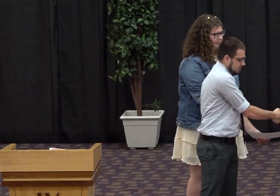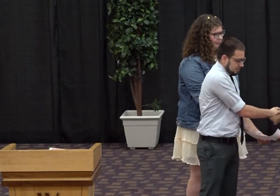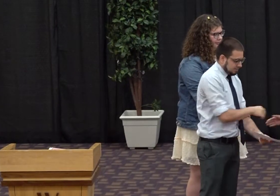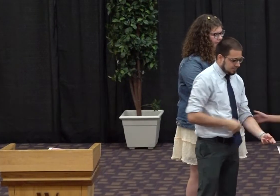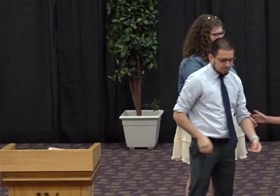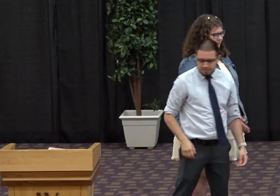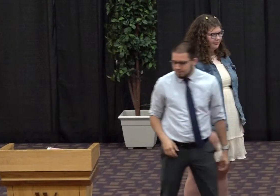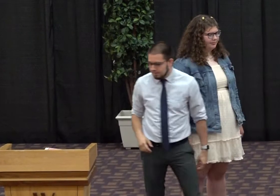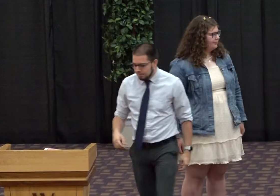Thank you.